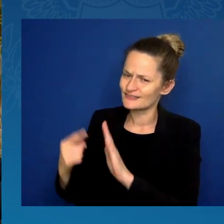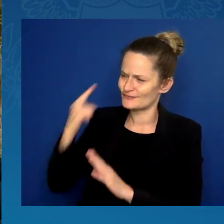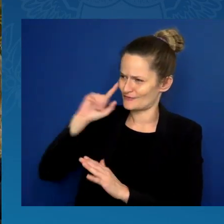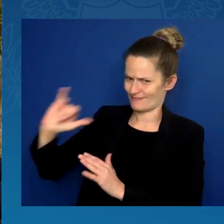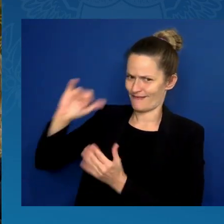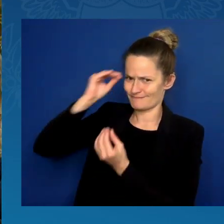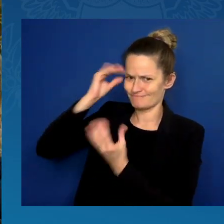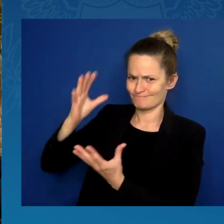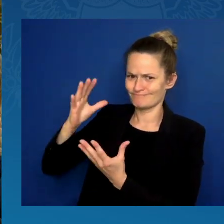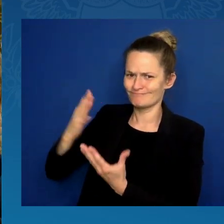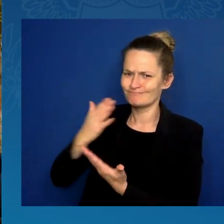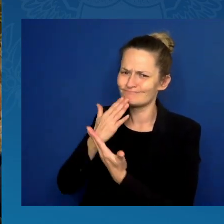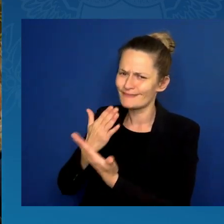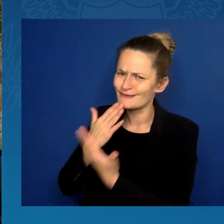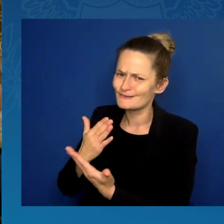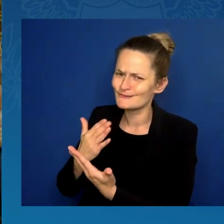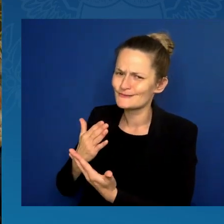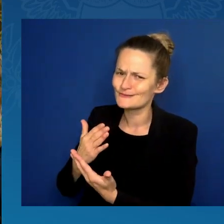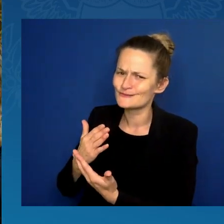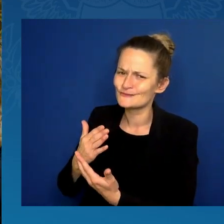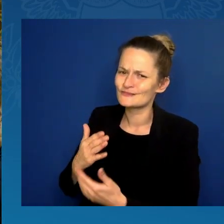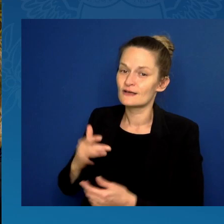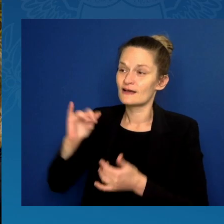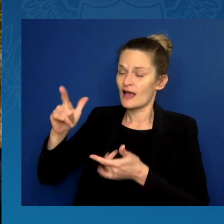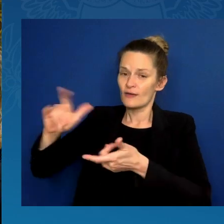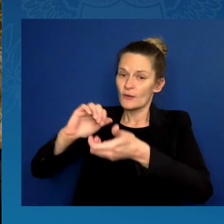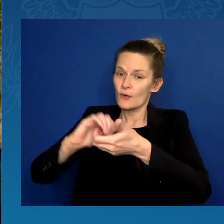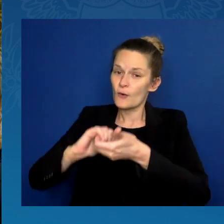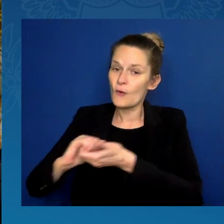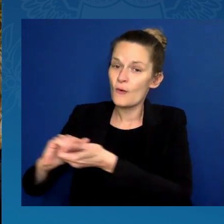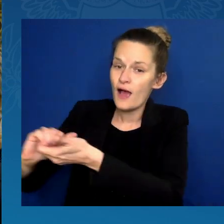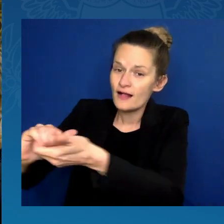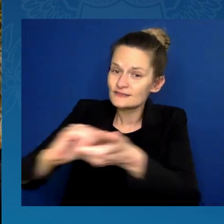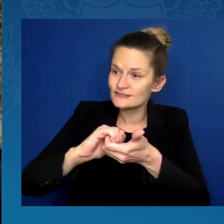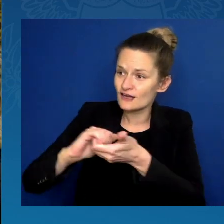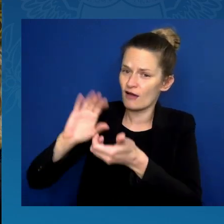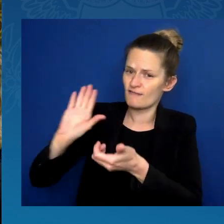that you all have been doing on the ground there. Next, we'll go to Representative Romero from Utah.